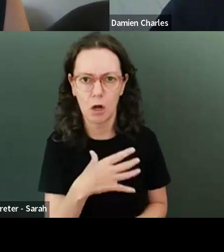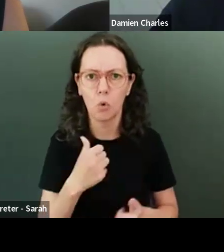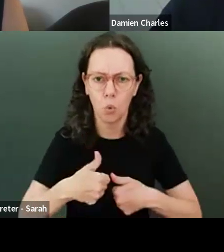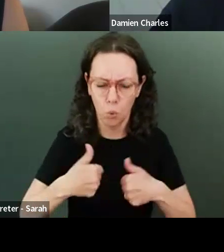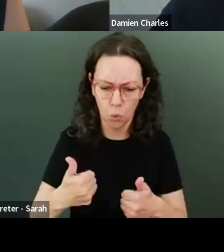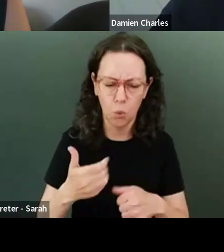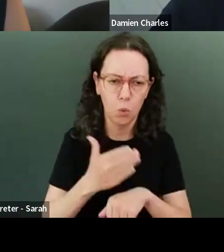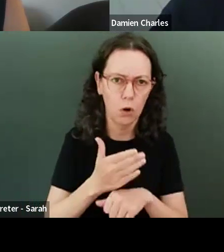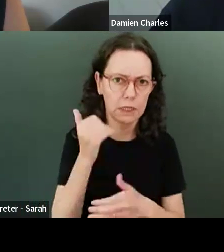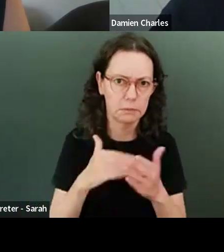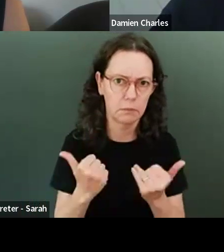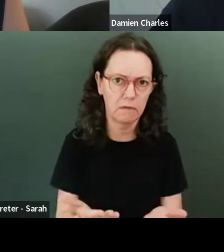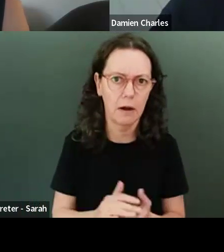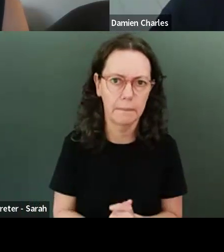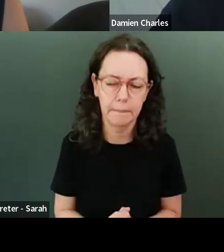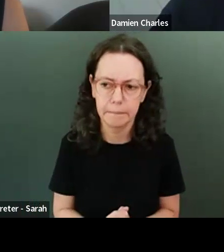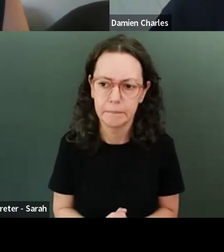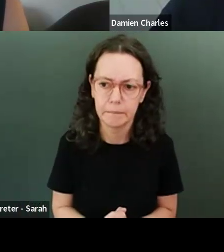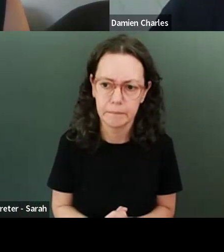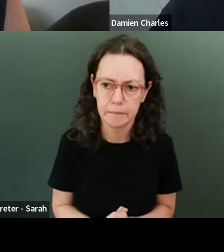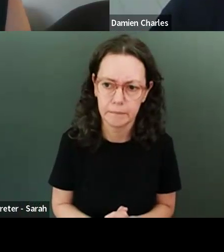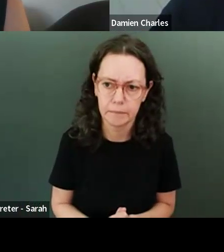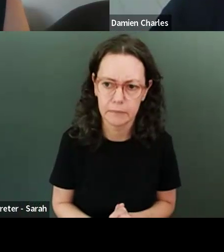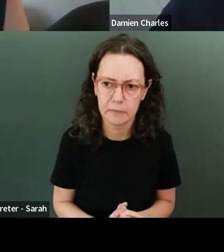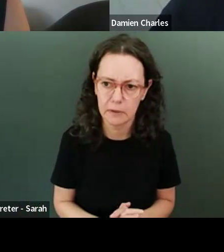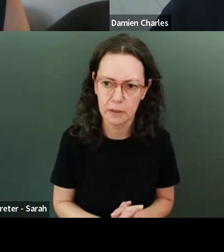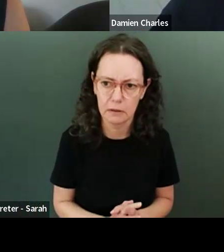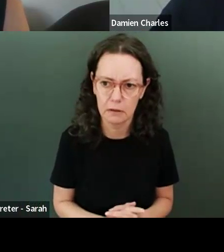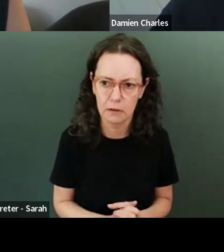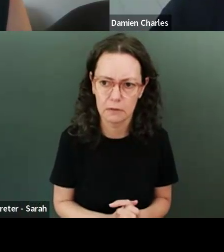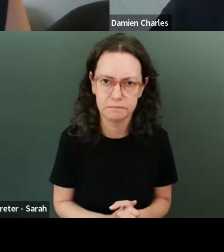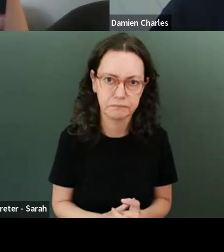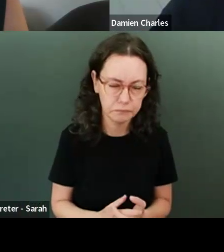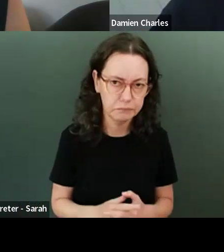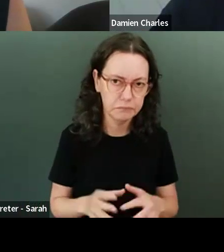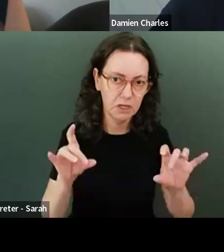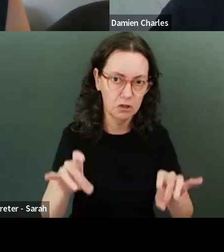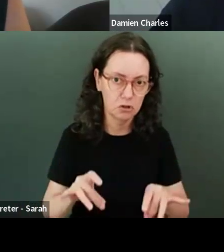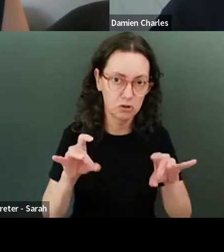is critical and also a lot of young people, you know we all know about the